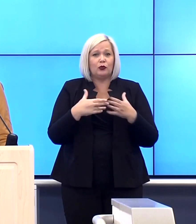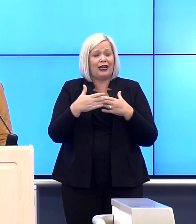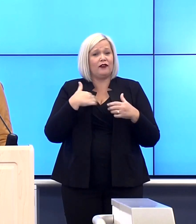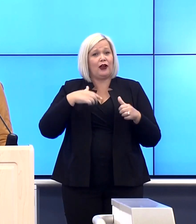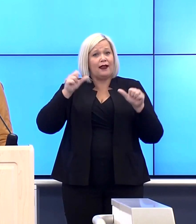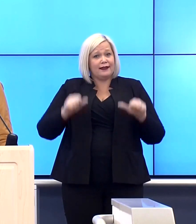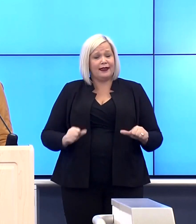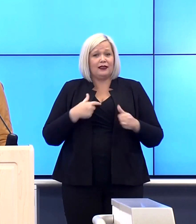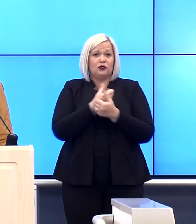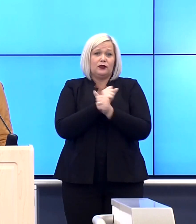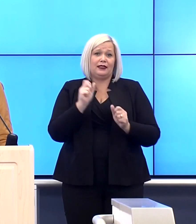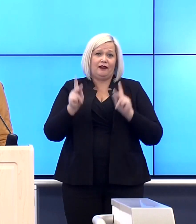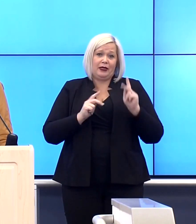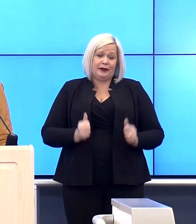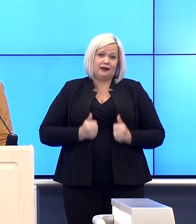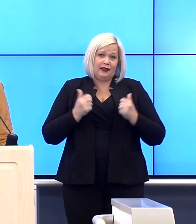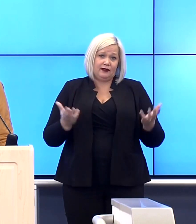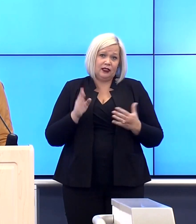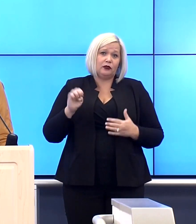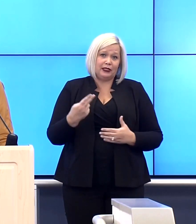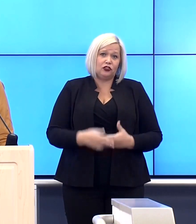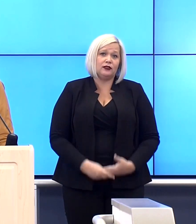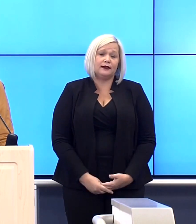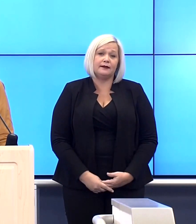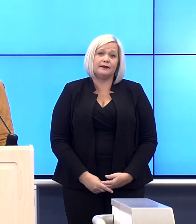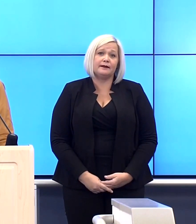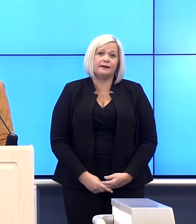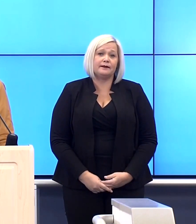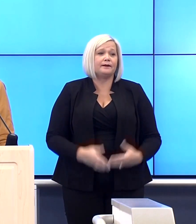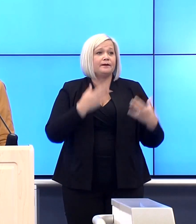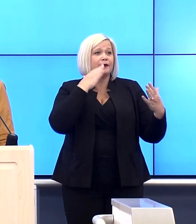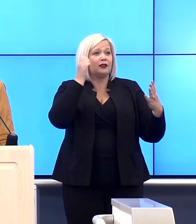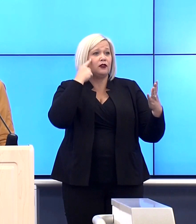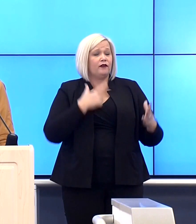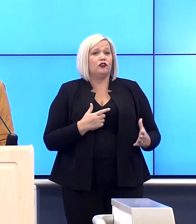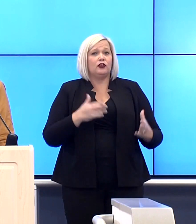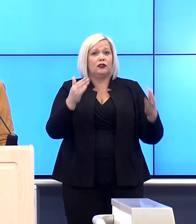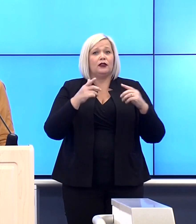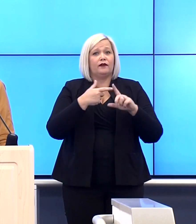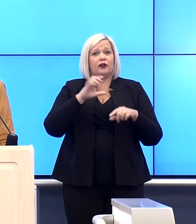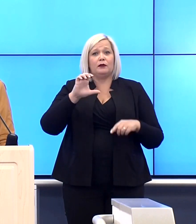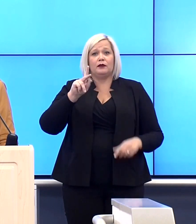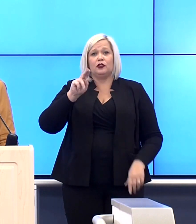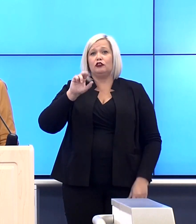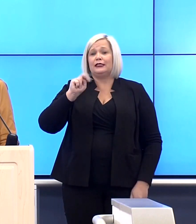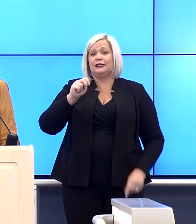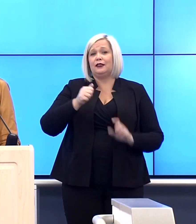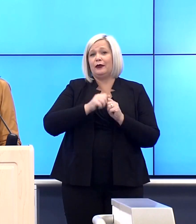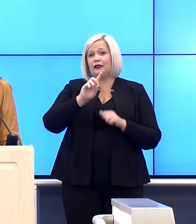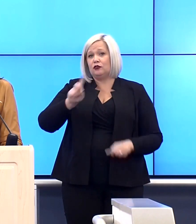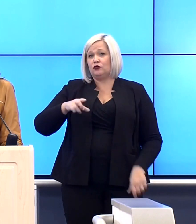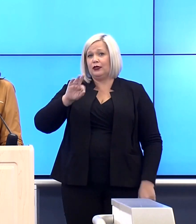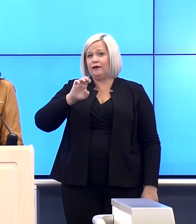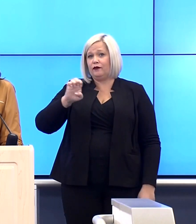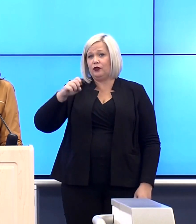I’M GOING CONTINUE TO USE EVERY TOOL AT MY DISPOSAL TO SAVE TOOL AT MY DISPOSAL TO SAVE LIVES IN MICHIGAN. LIVES IN MICHIGAN. >> THANK YOU, GOVERNOR. THANK YOU, GOVERNOR. THE NEXT QUESTION WILL COME FROM